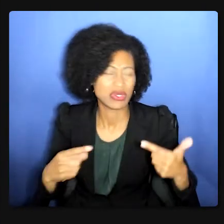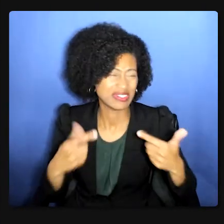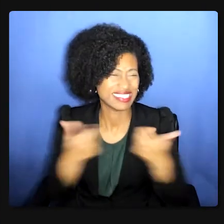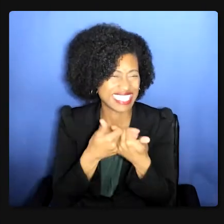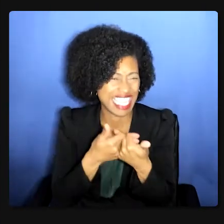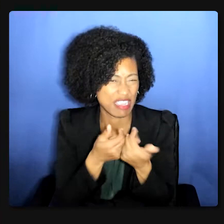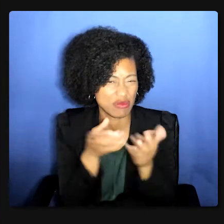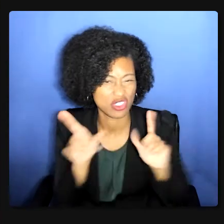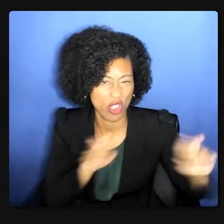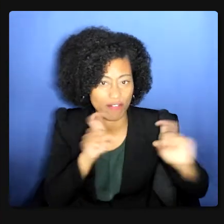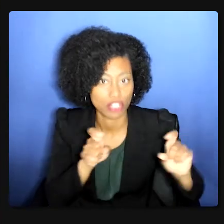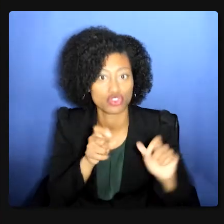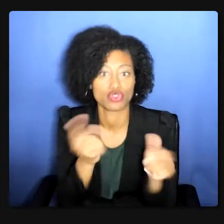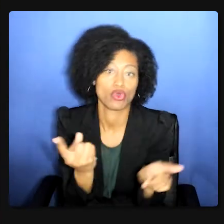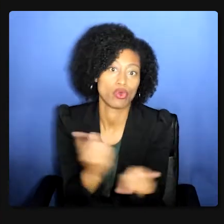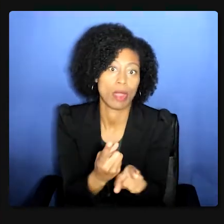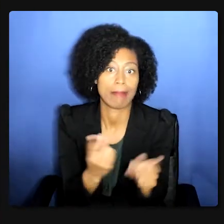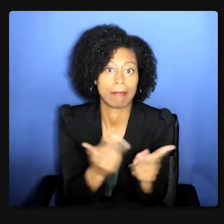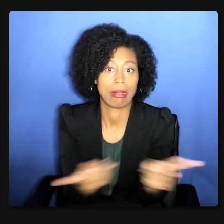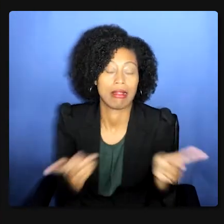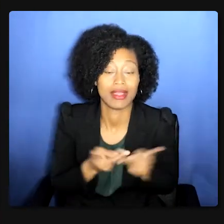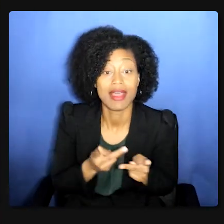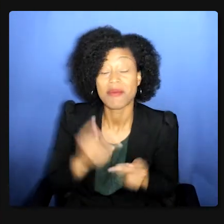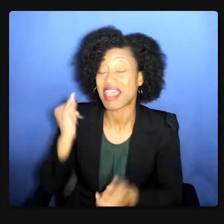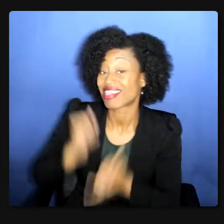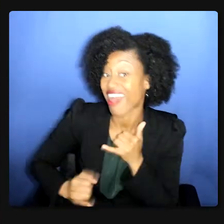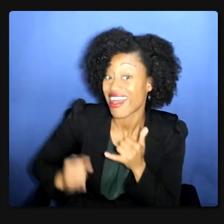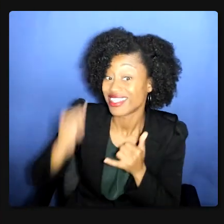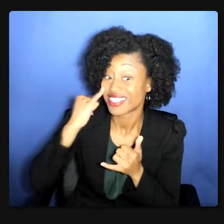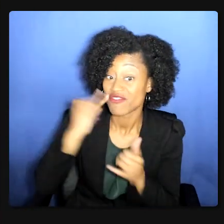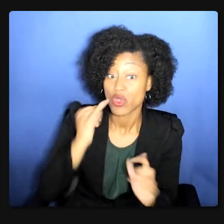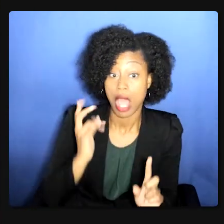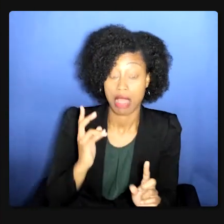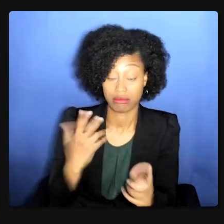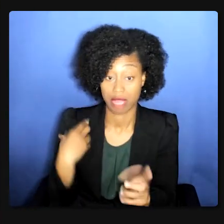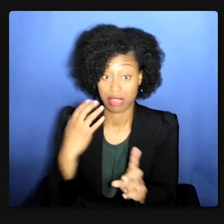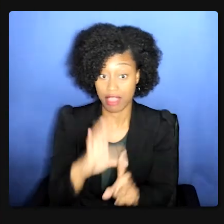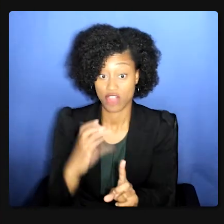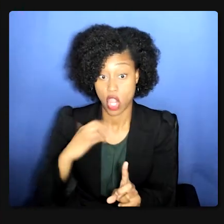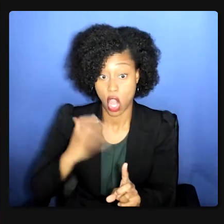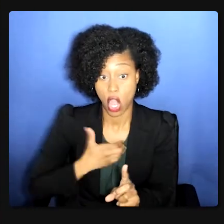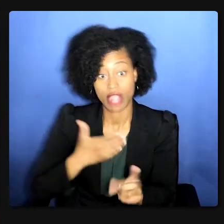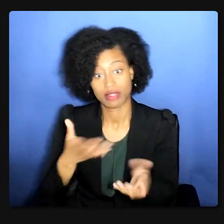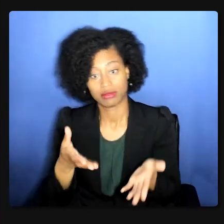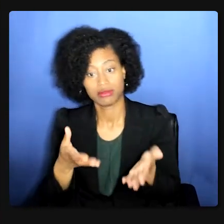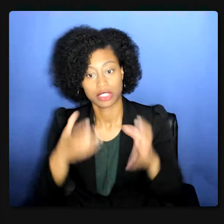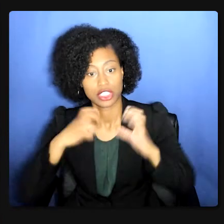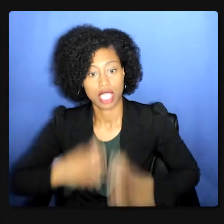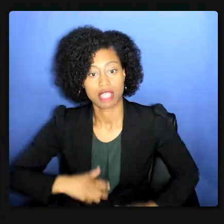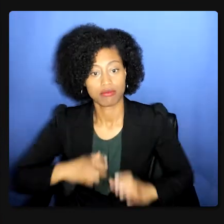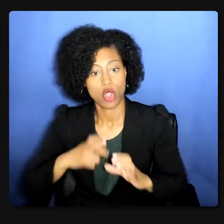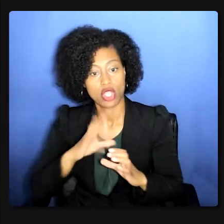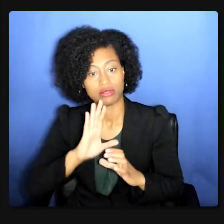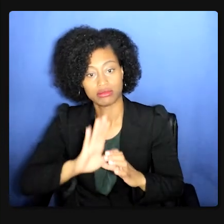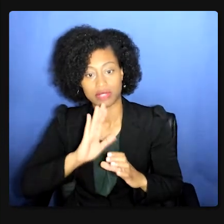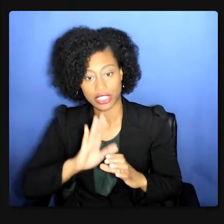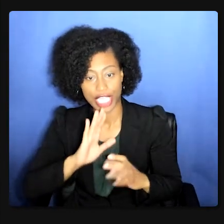So, we can extend on top of it. And last but not least, right, when we educate Kubernetes about our customer source definition,